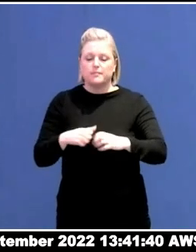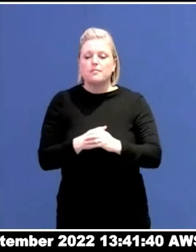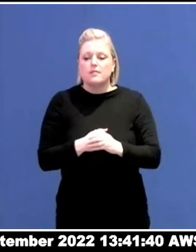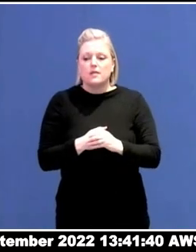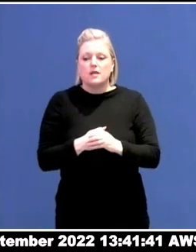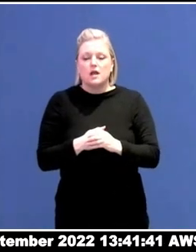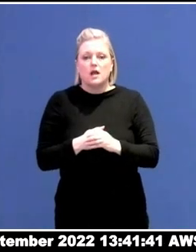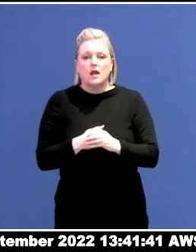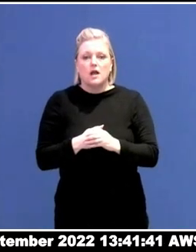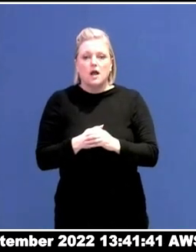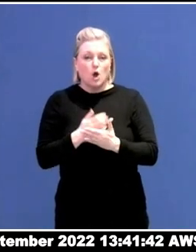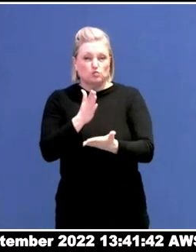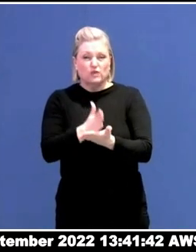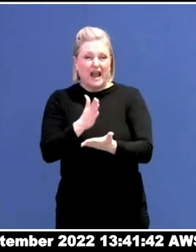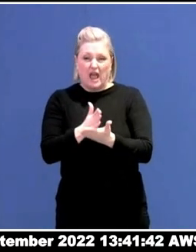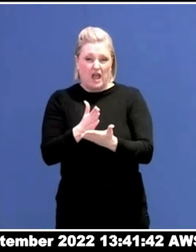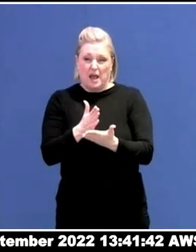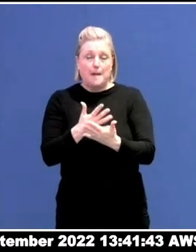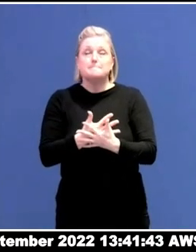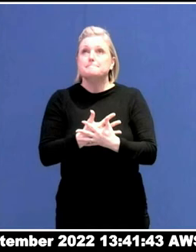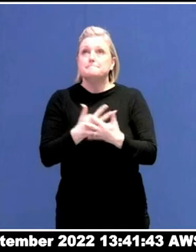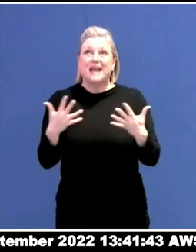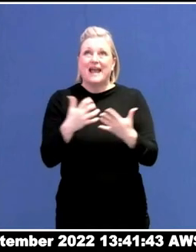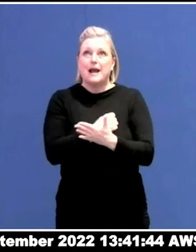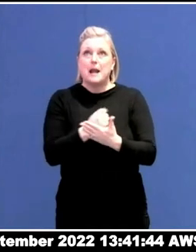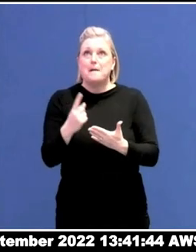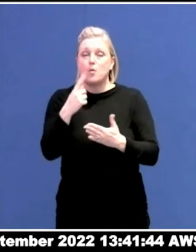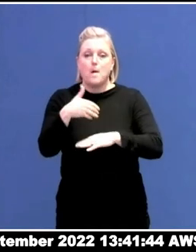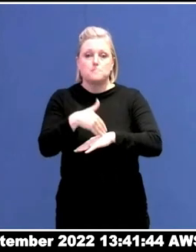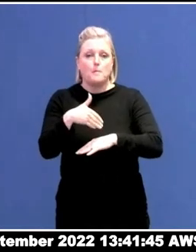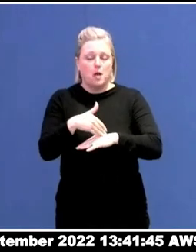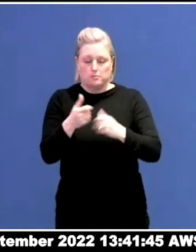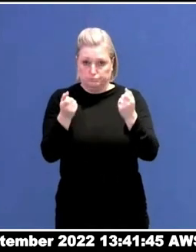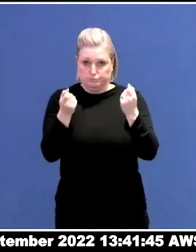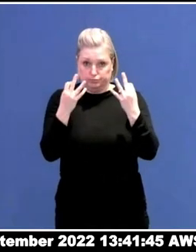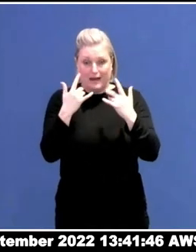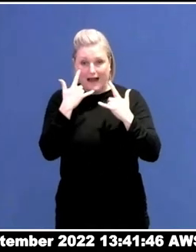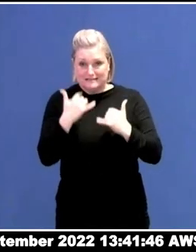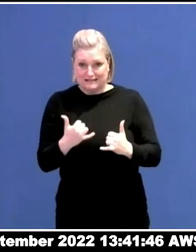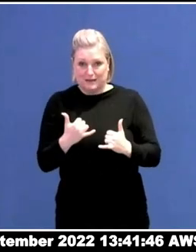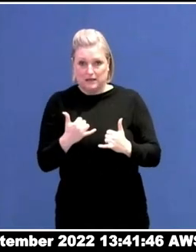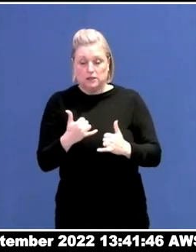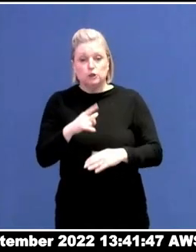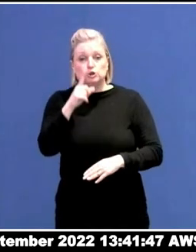the lack of proper assessment. Without identification of disability upon entry into prison, the person cannot be